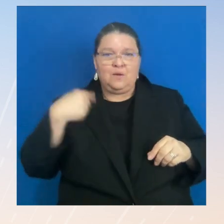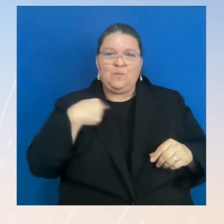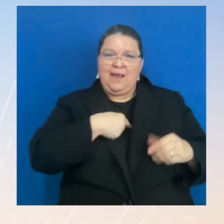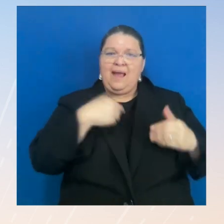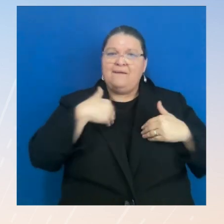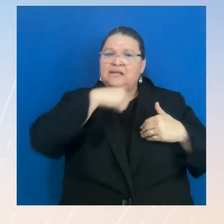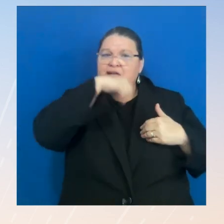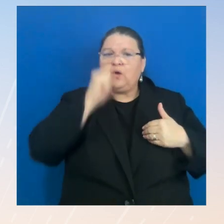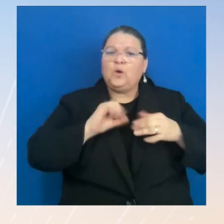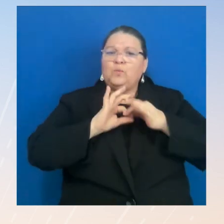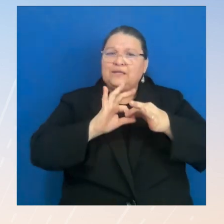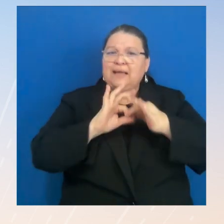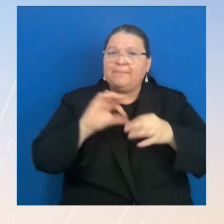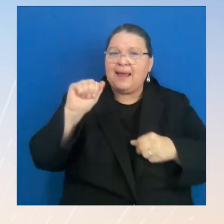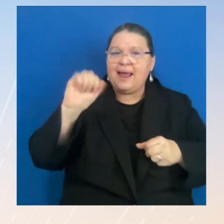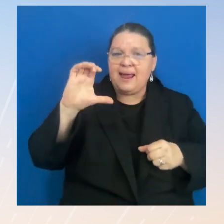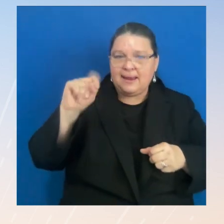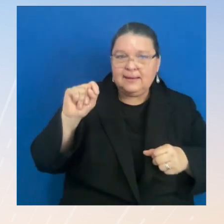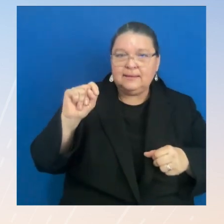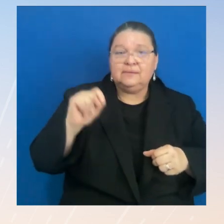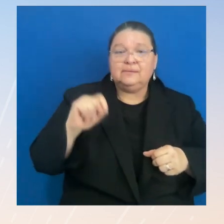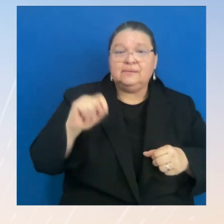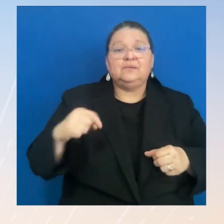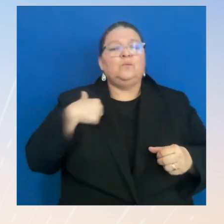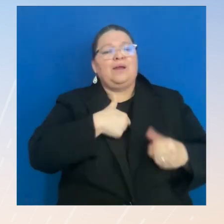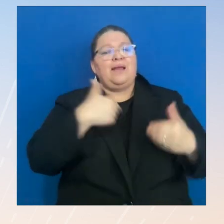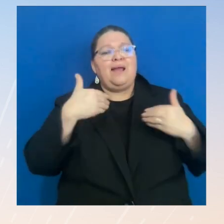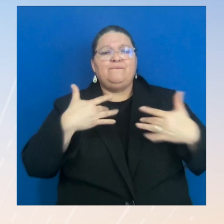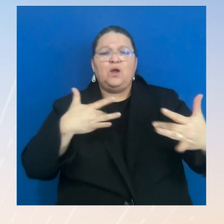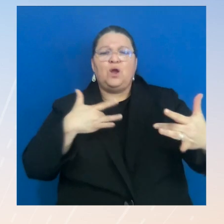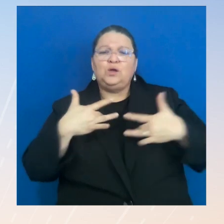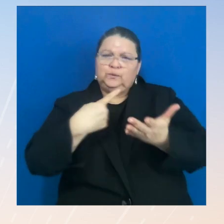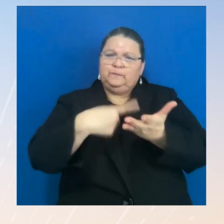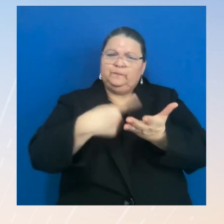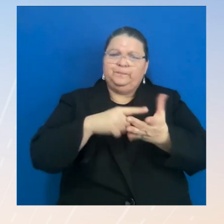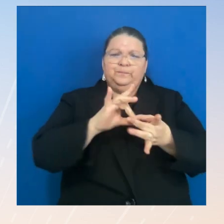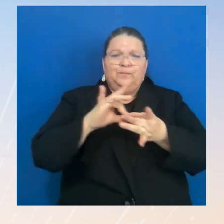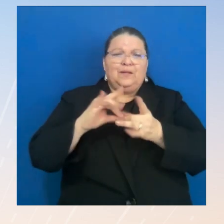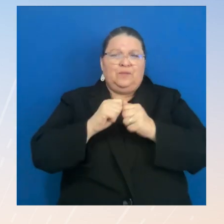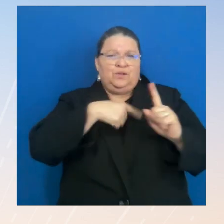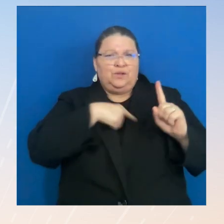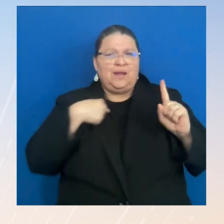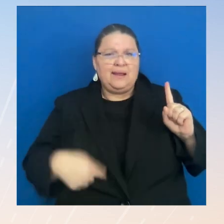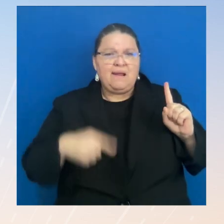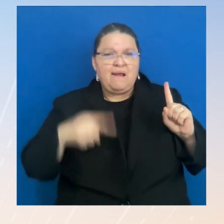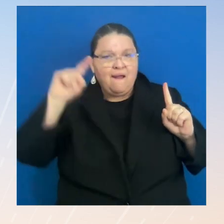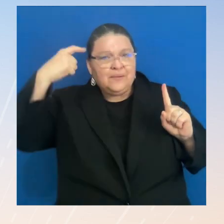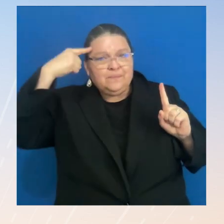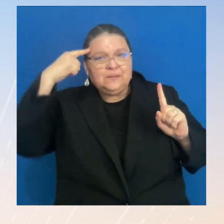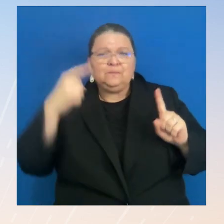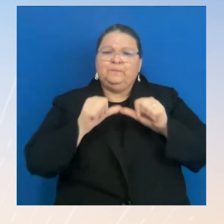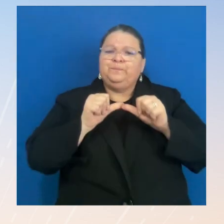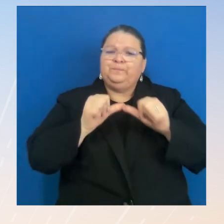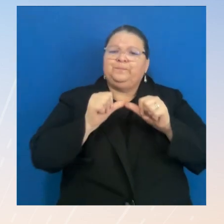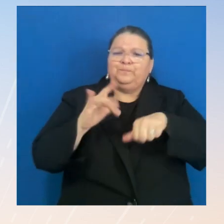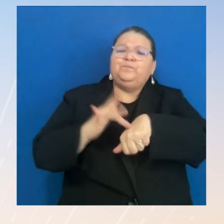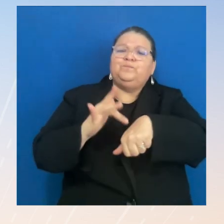and provocative actions across the Taiwan Strait, which is, of course, our position publicly. But it's also something that he took the time